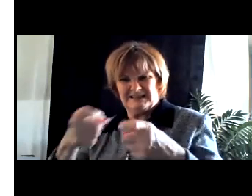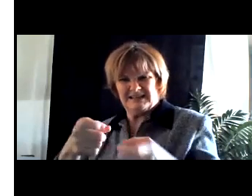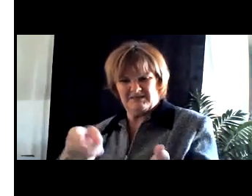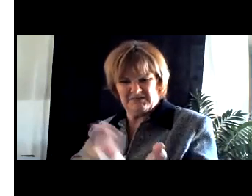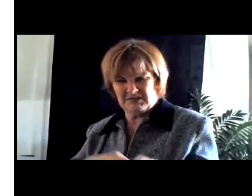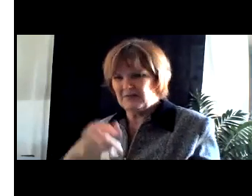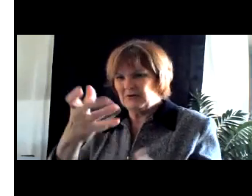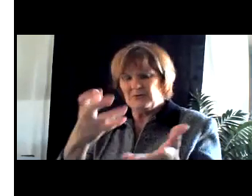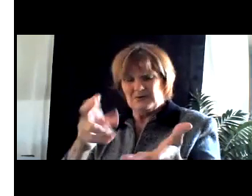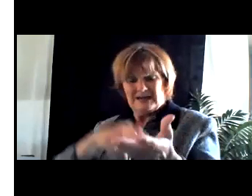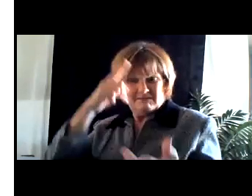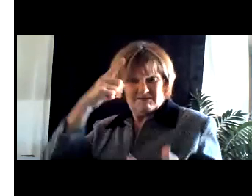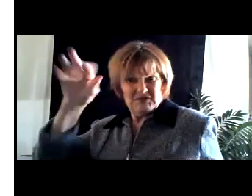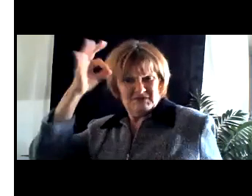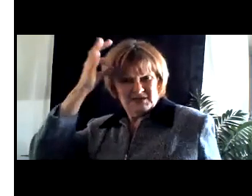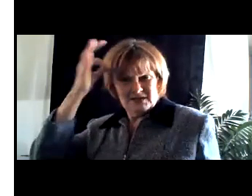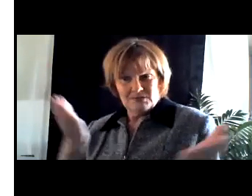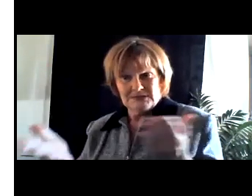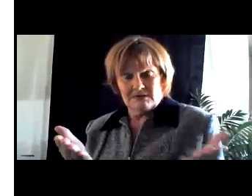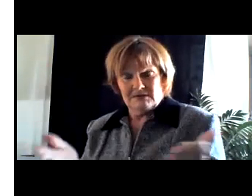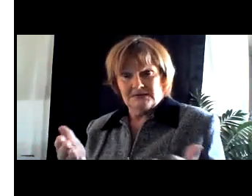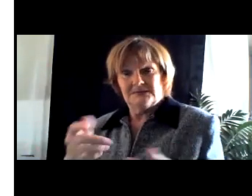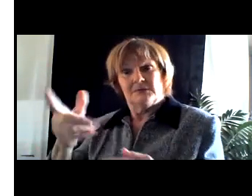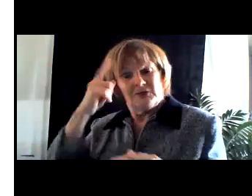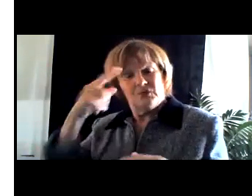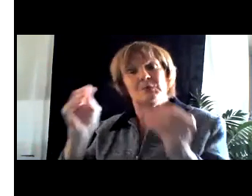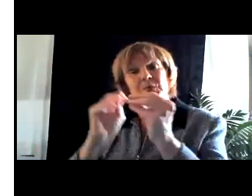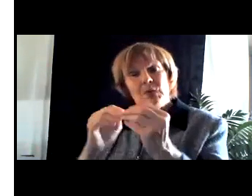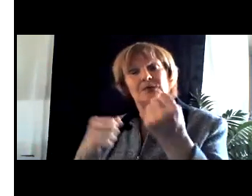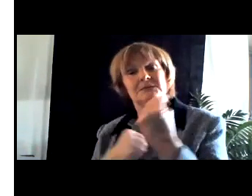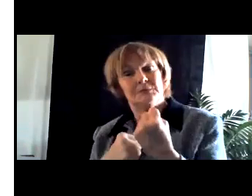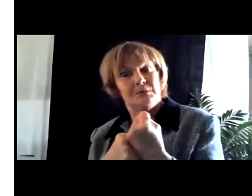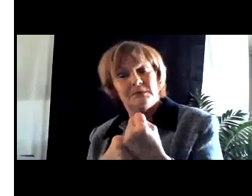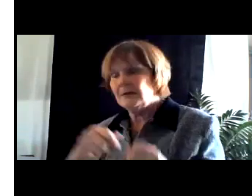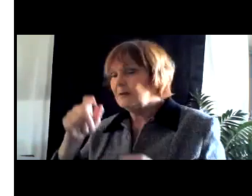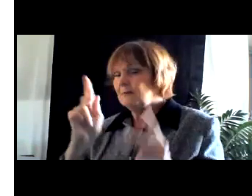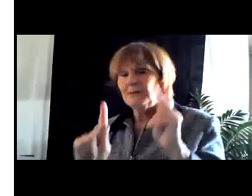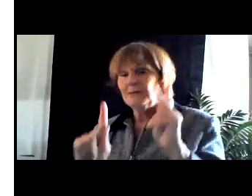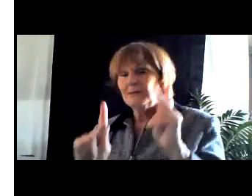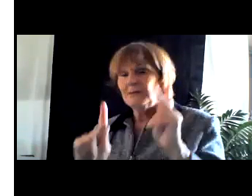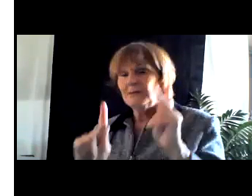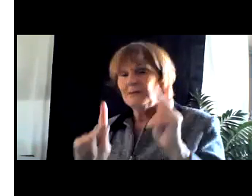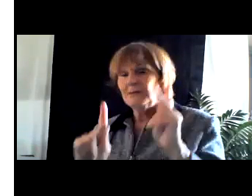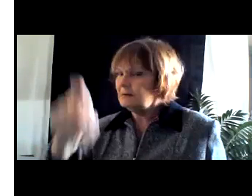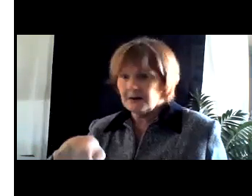because they needed additional financial supports. No one needs to do that right now. Someone may ask you a question in terms of,